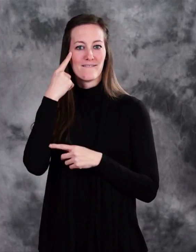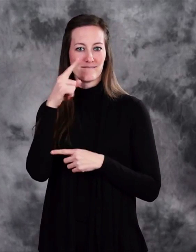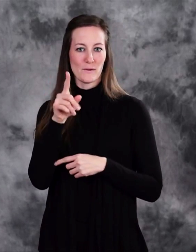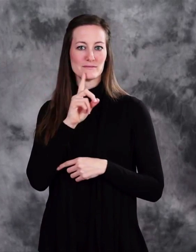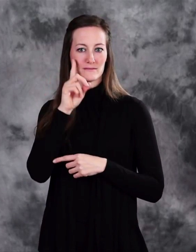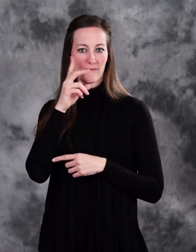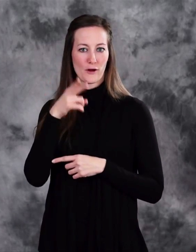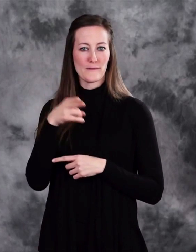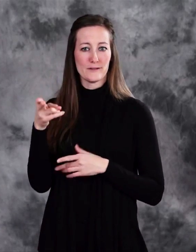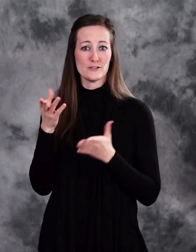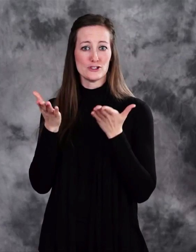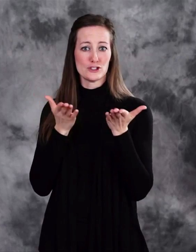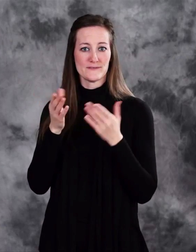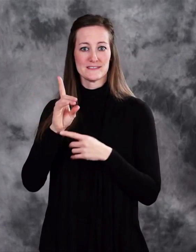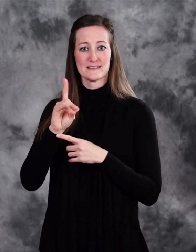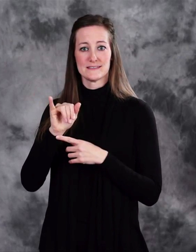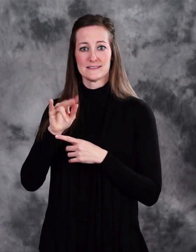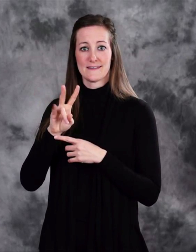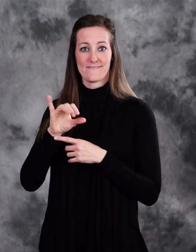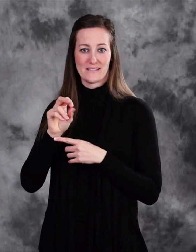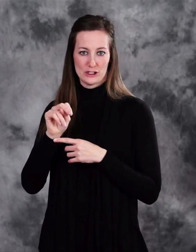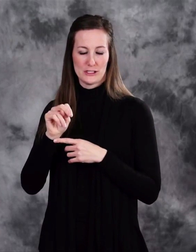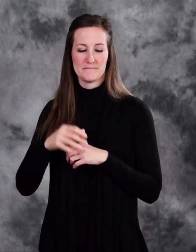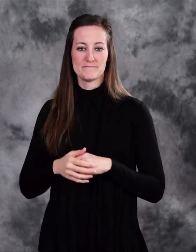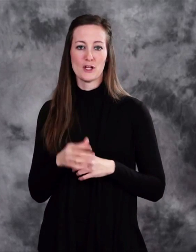Services Division (DHHSD)